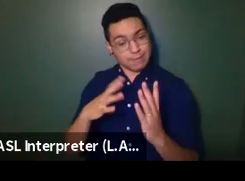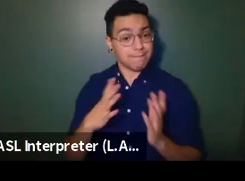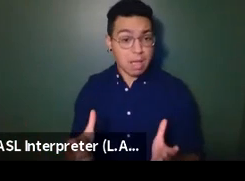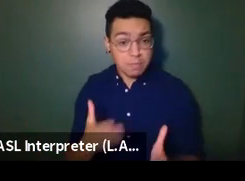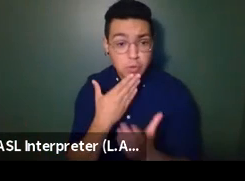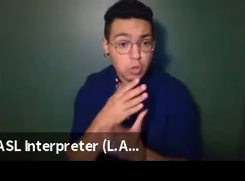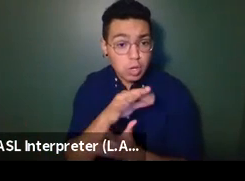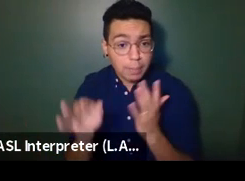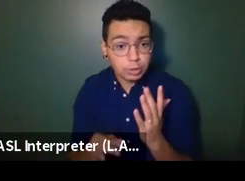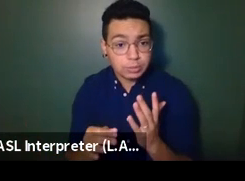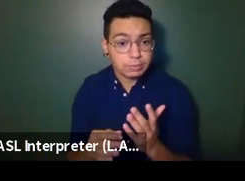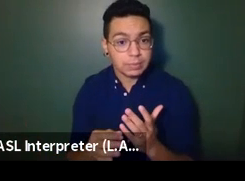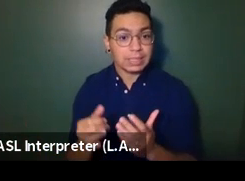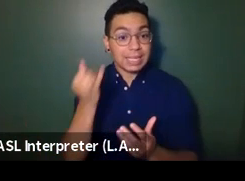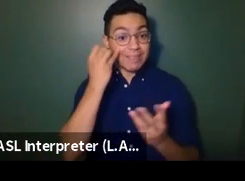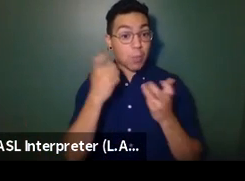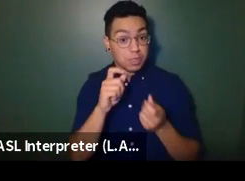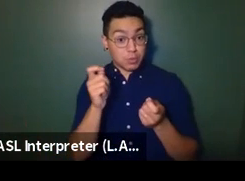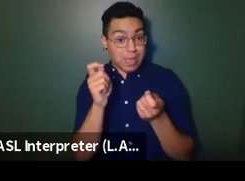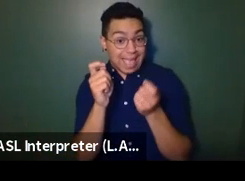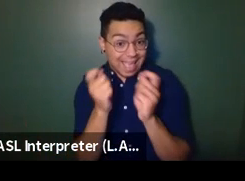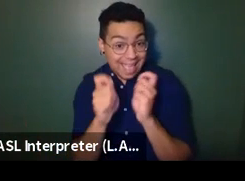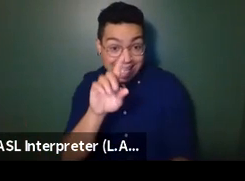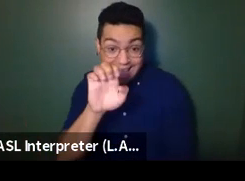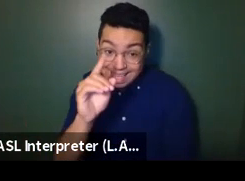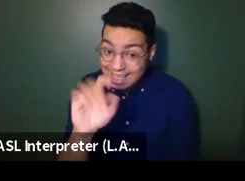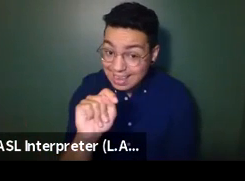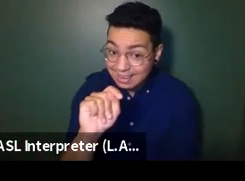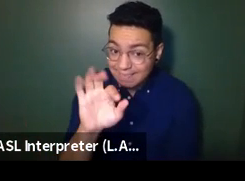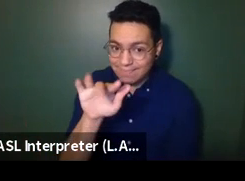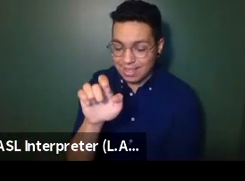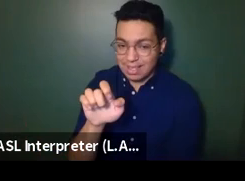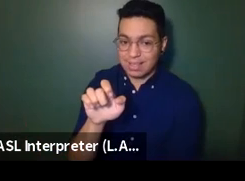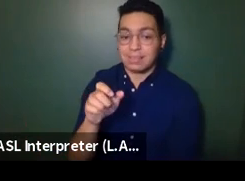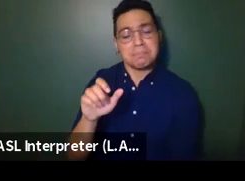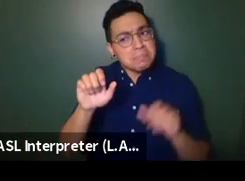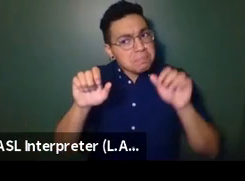Katherine Livick - ESD 112: "Students can edit file". So, this can be useful in some cases.